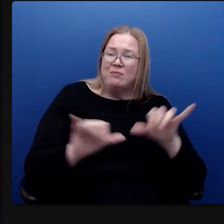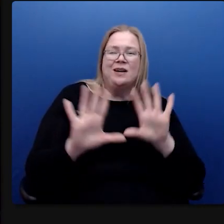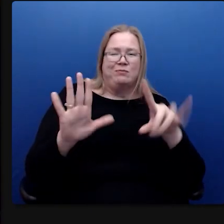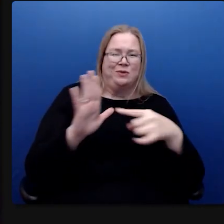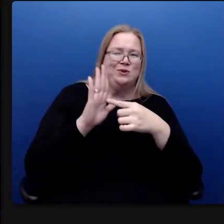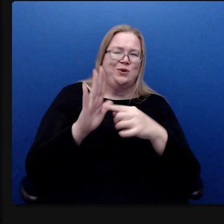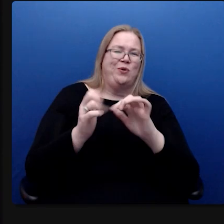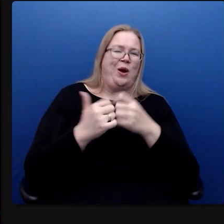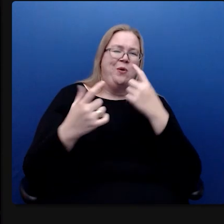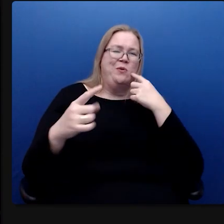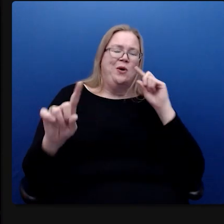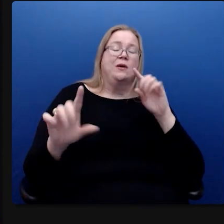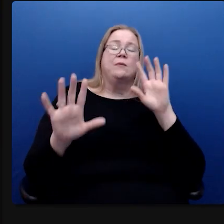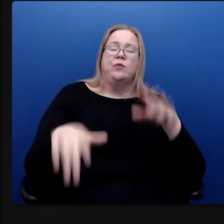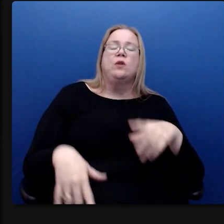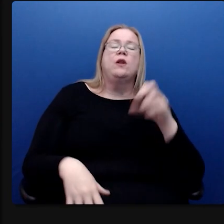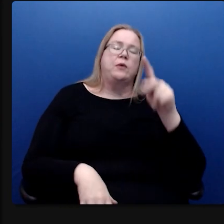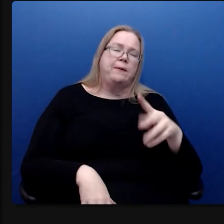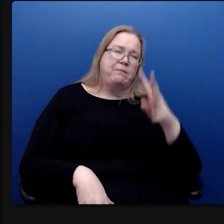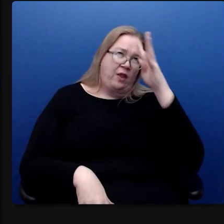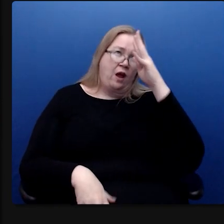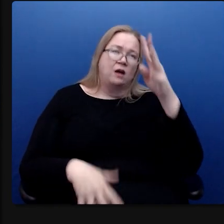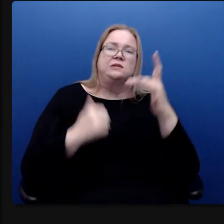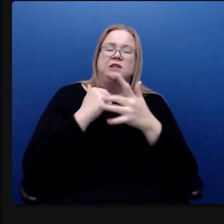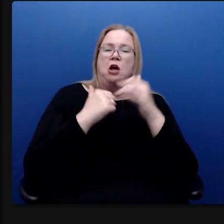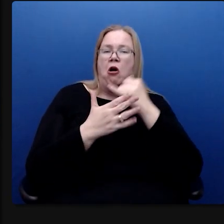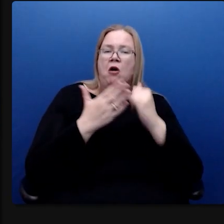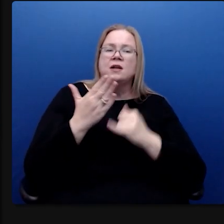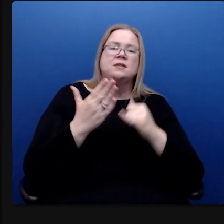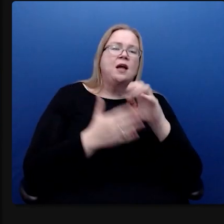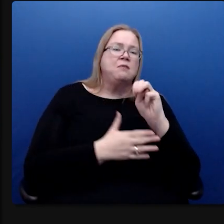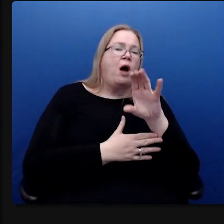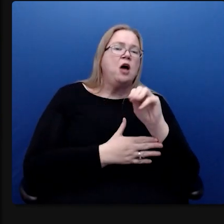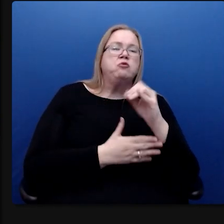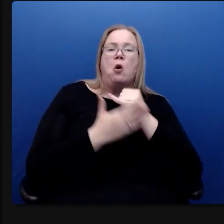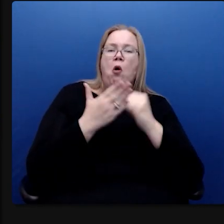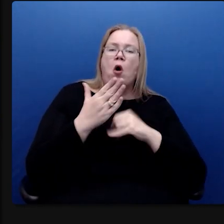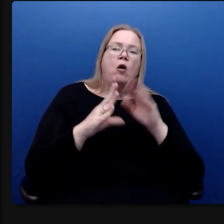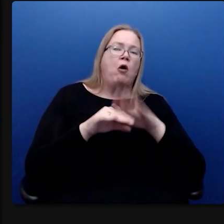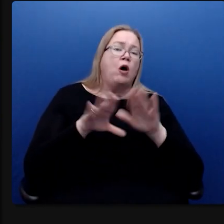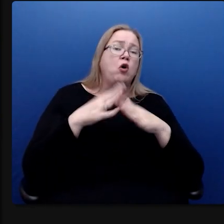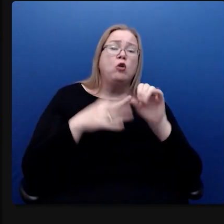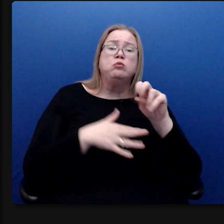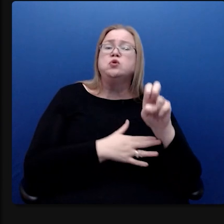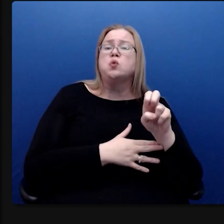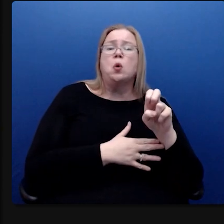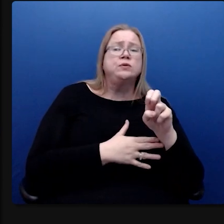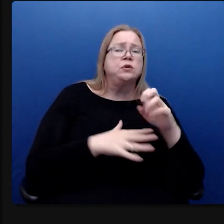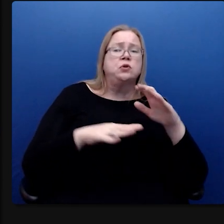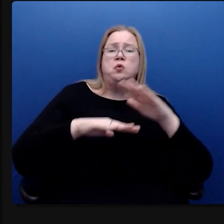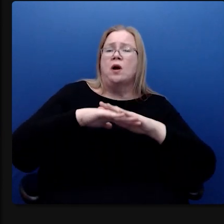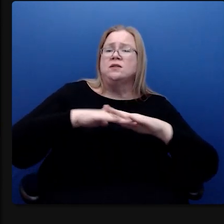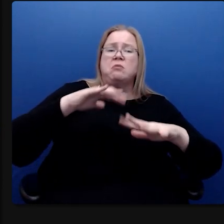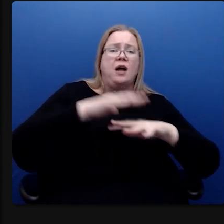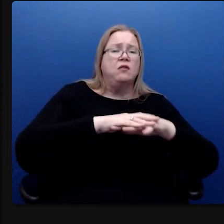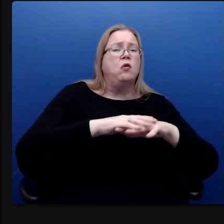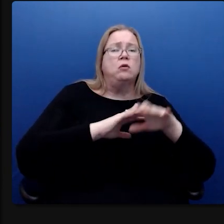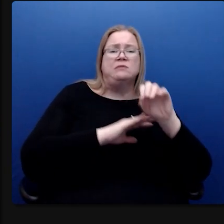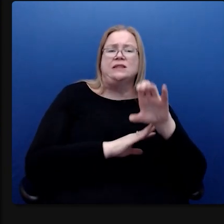Let me show you how it works. [David] Imagine you're a tech artist doing micro art iterations on this open source, cross platform